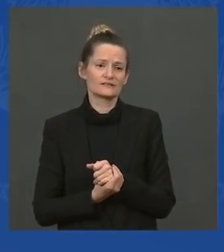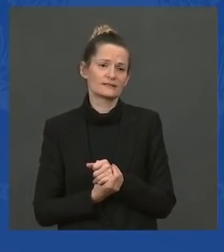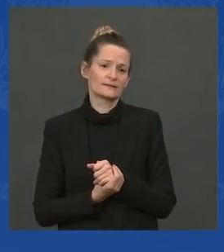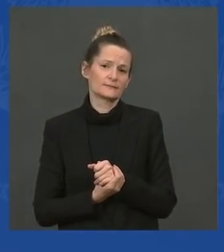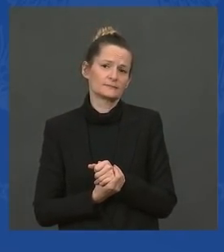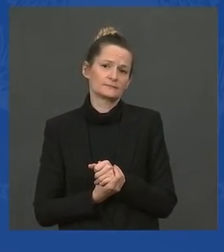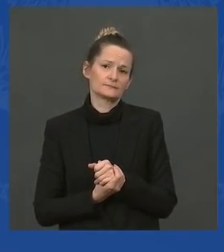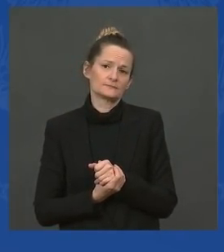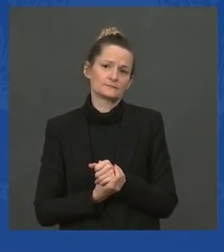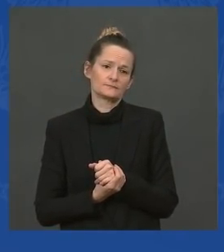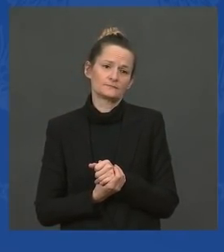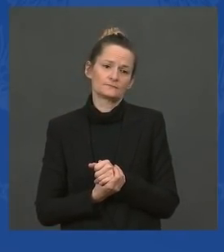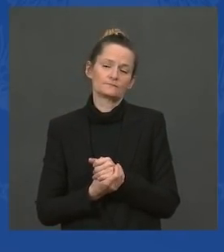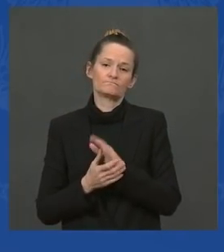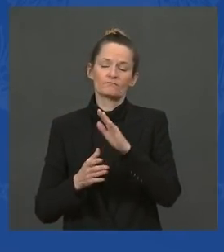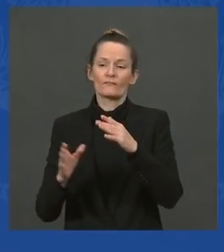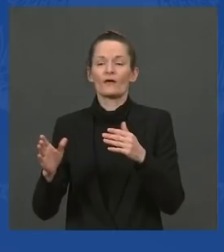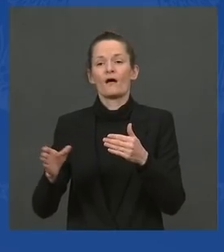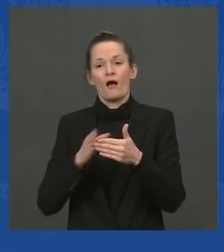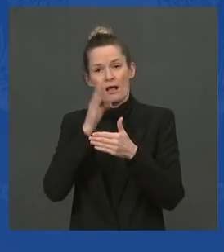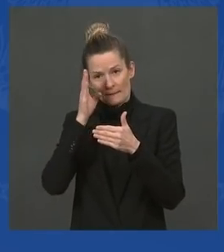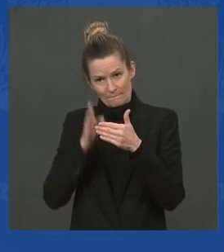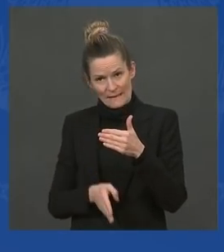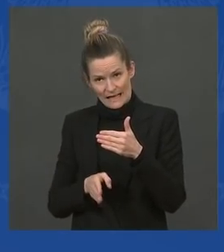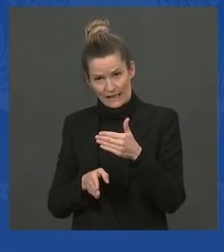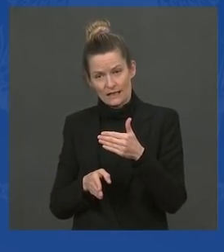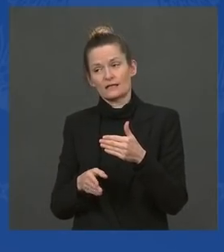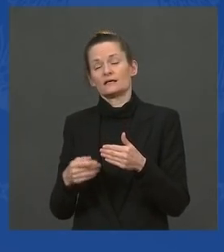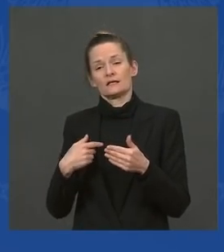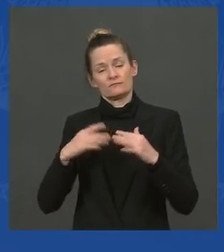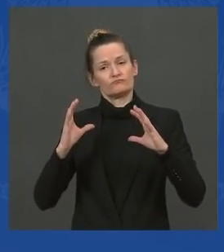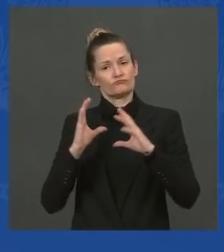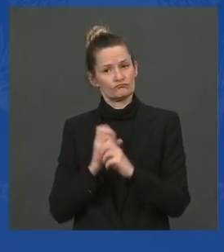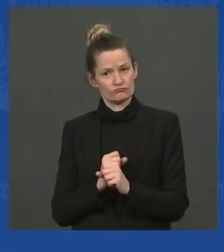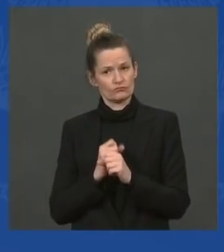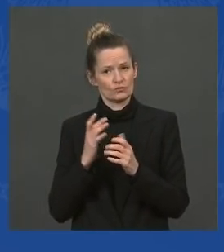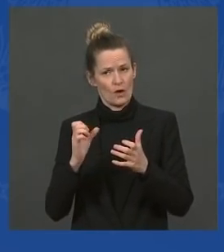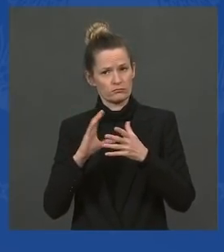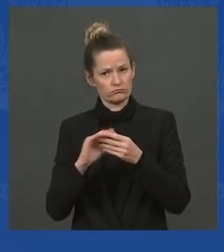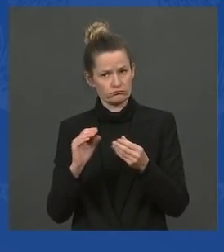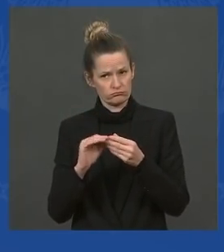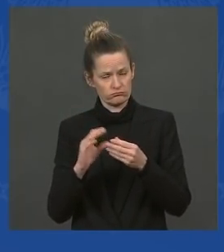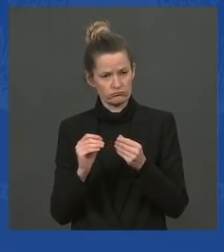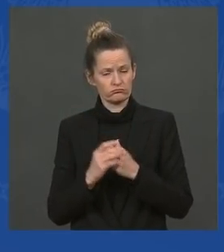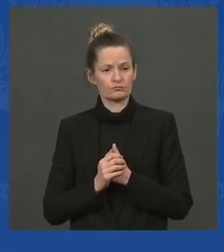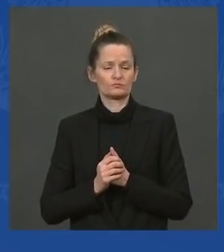And finally, even as we meet -- even as we meet to work out this challenge,